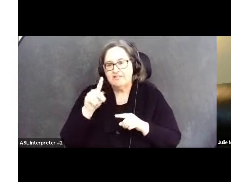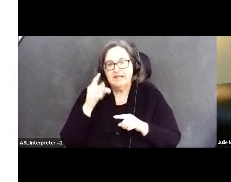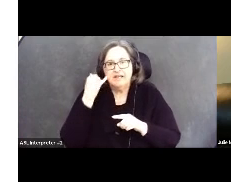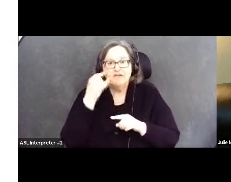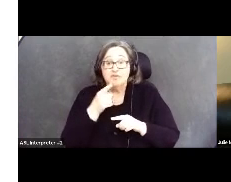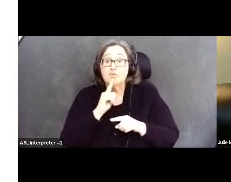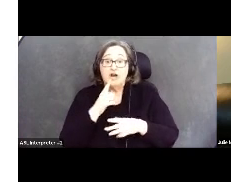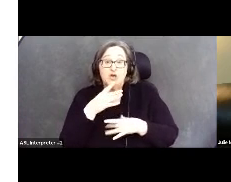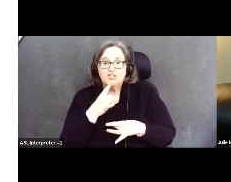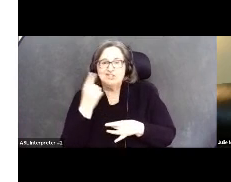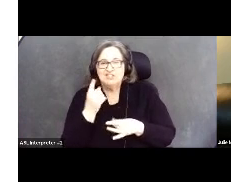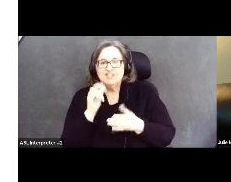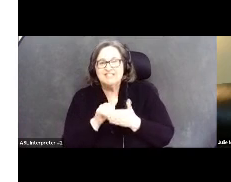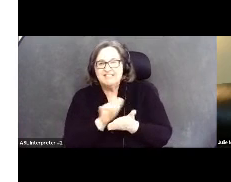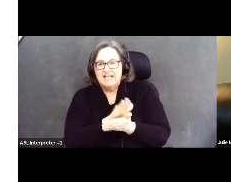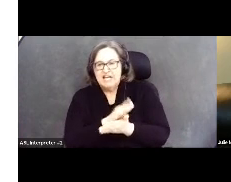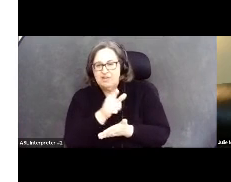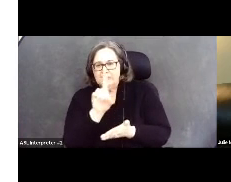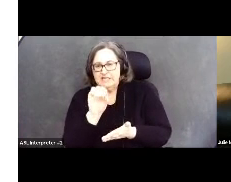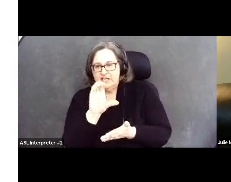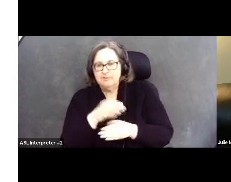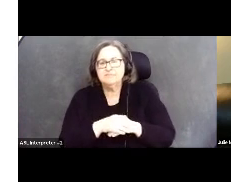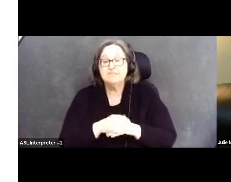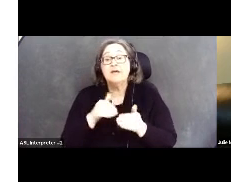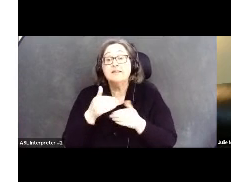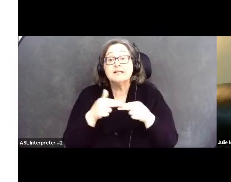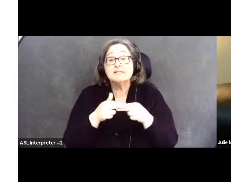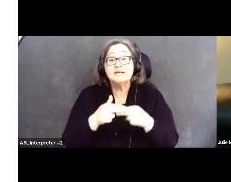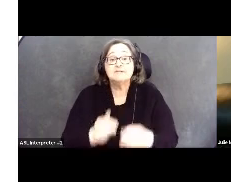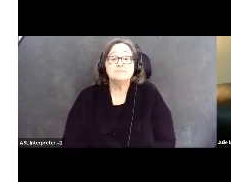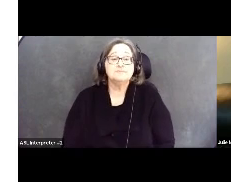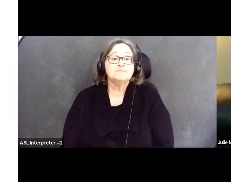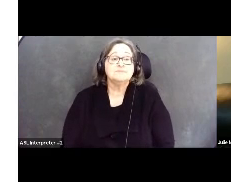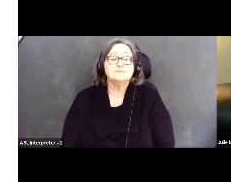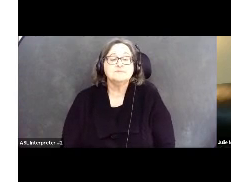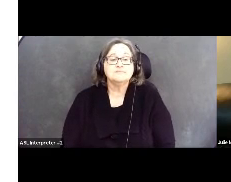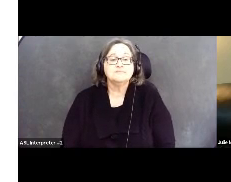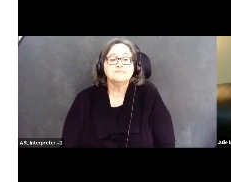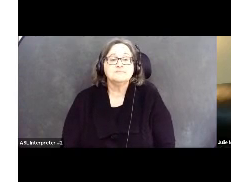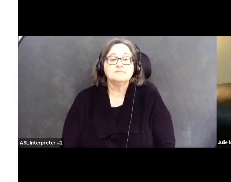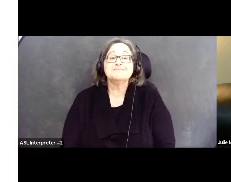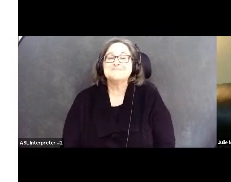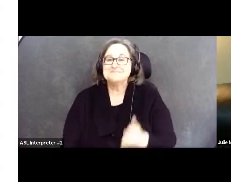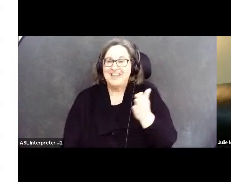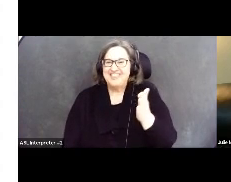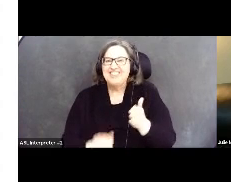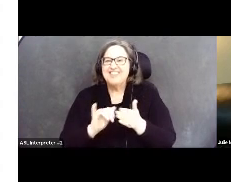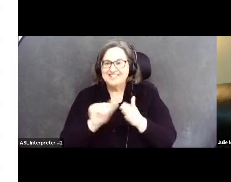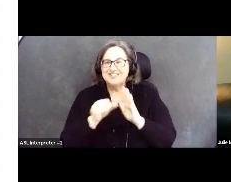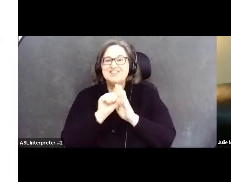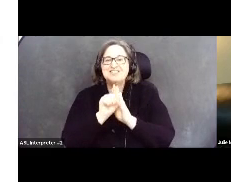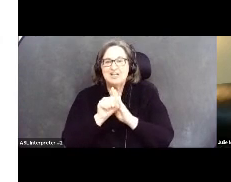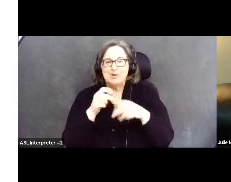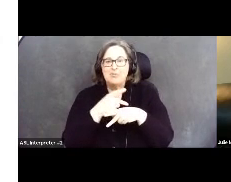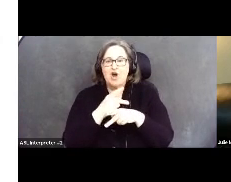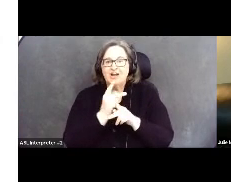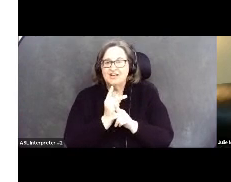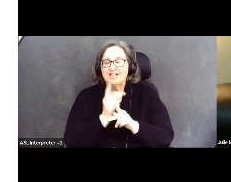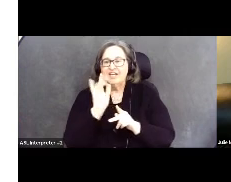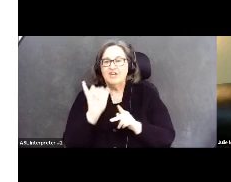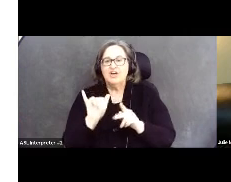just this document. Next slide. This is another sample product. This is the get schooled on